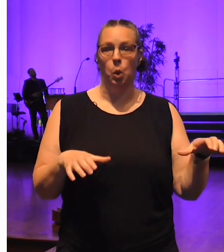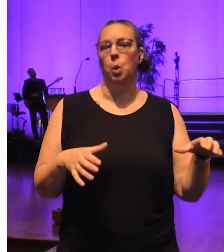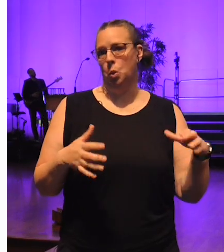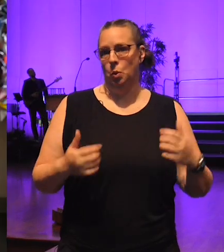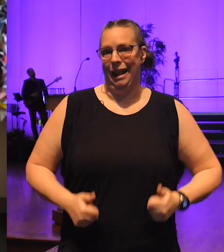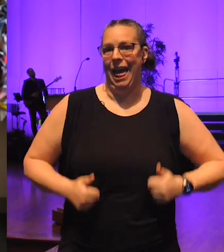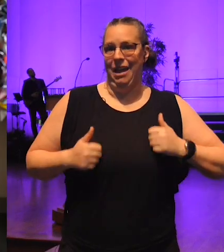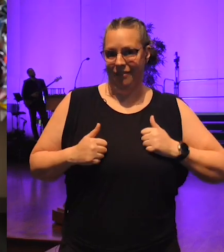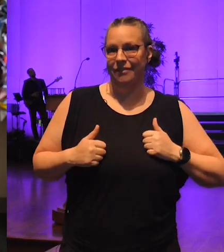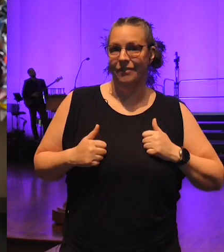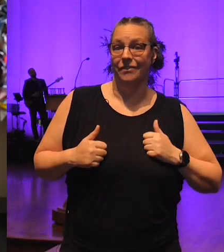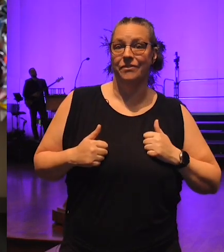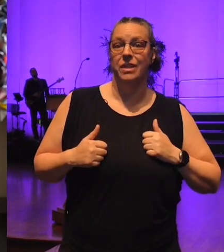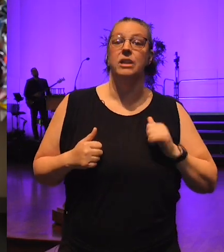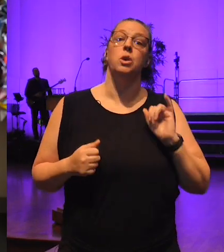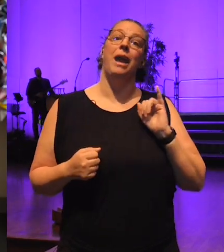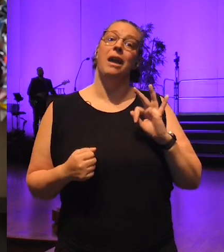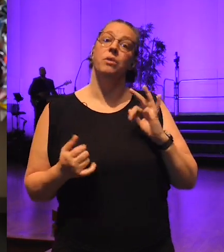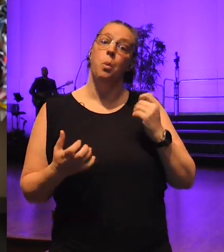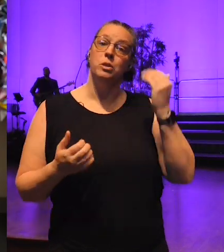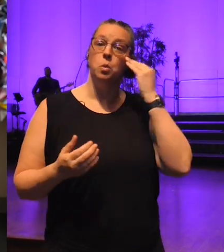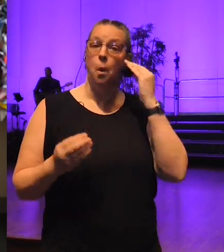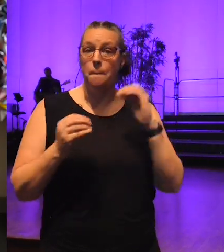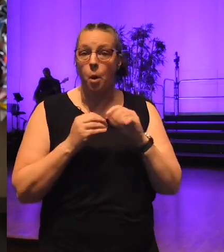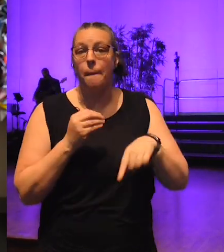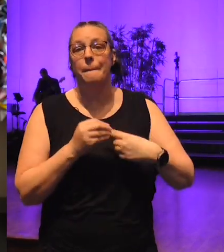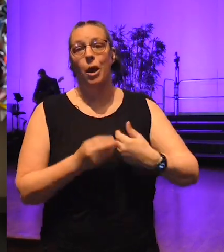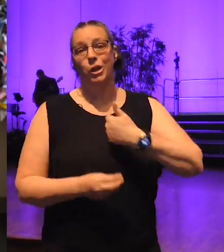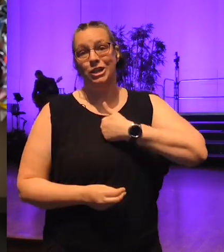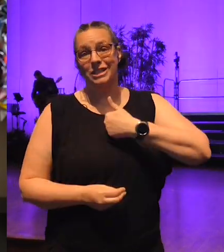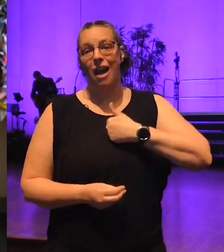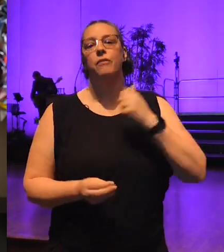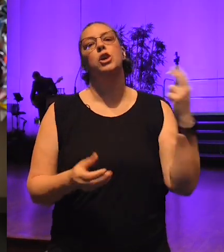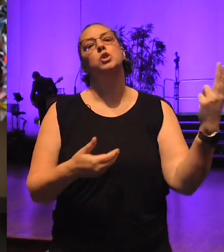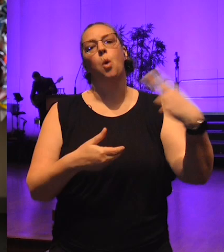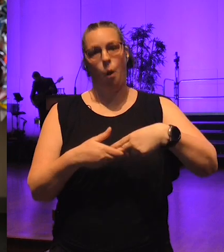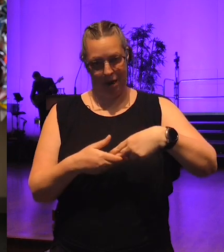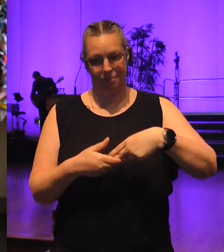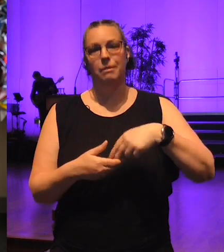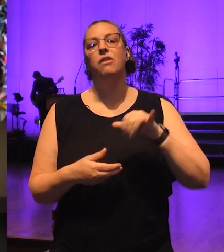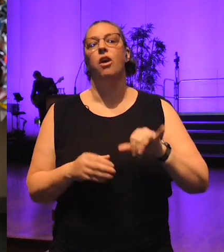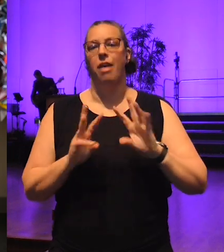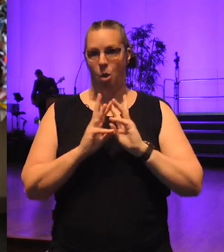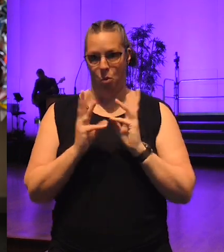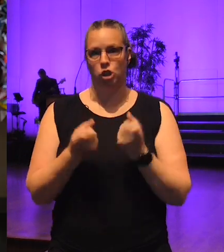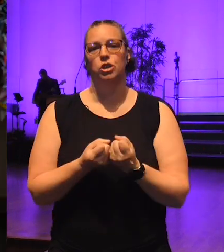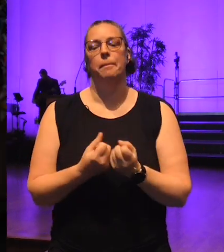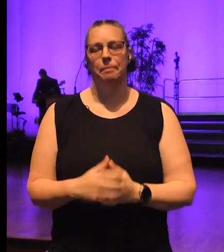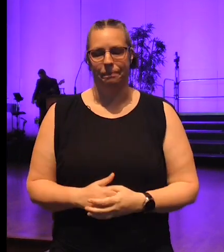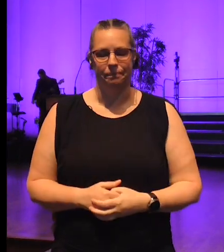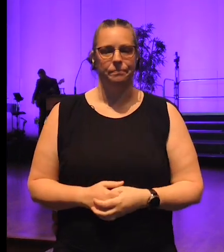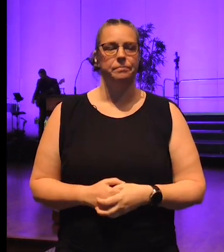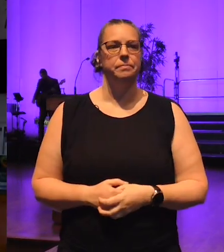life and if you want to know more about yourself please join me for our upcoming anyag workshop